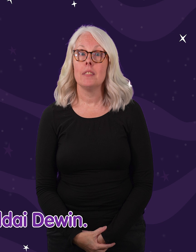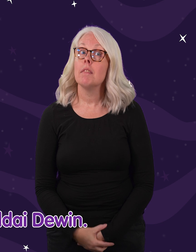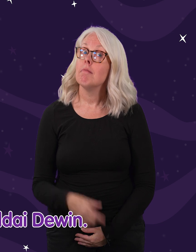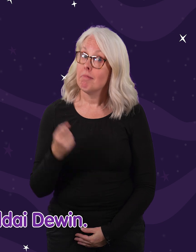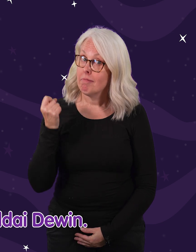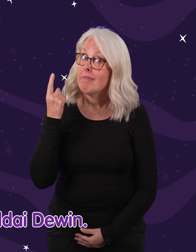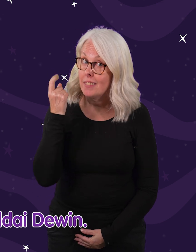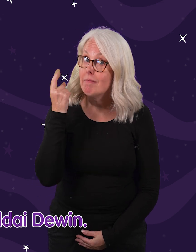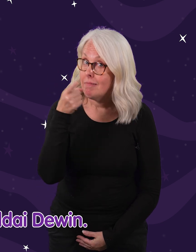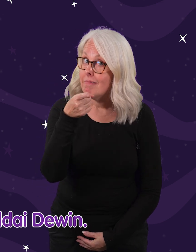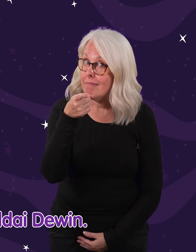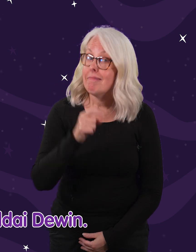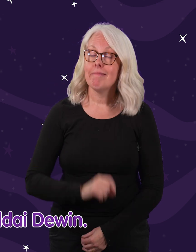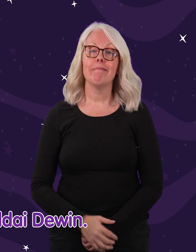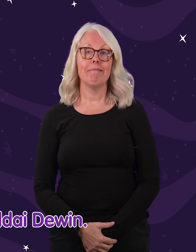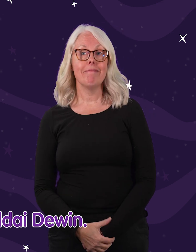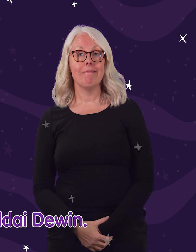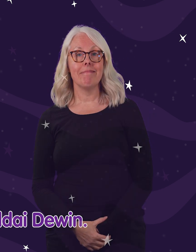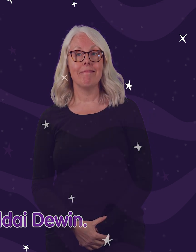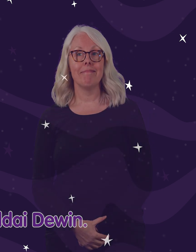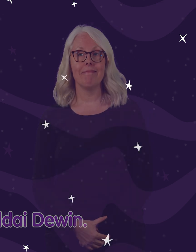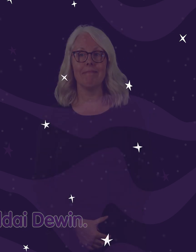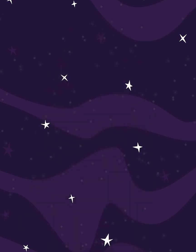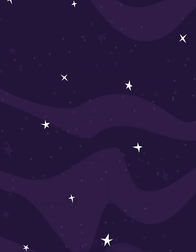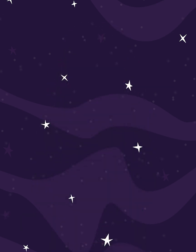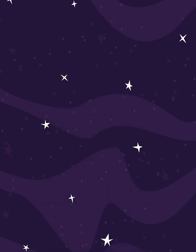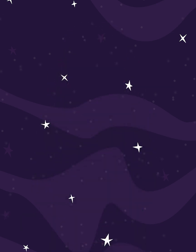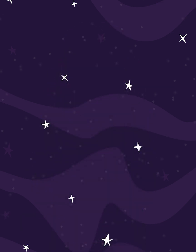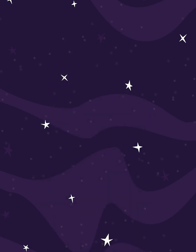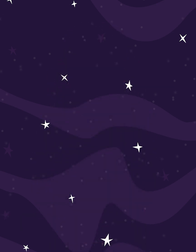Good idea, Dewin says.